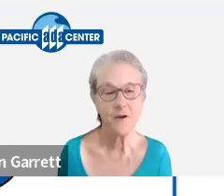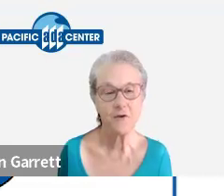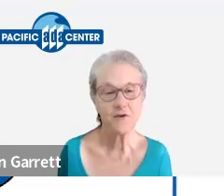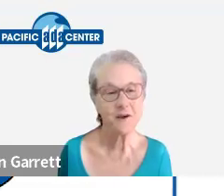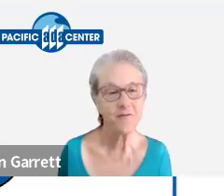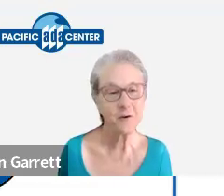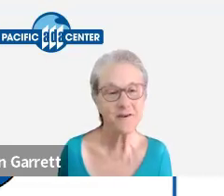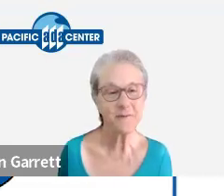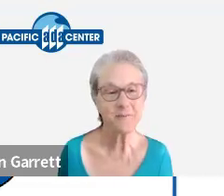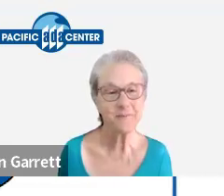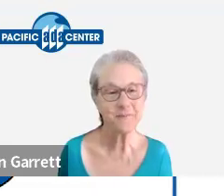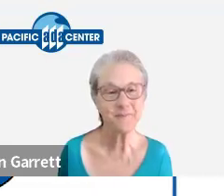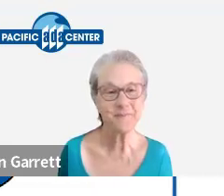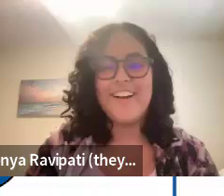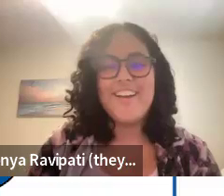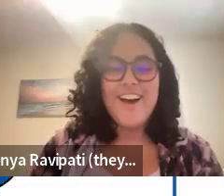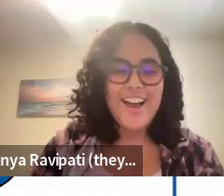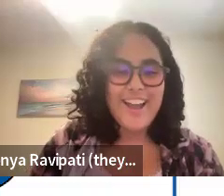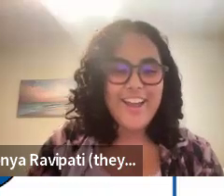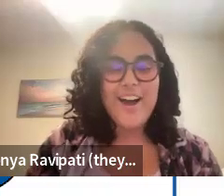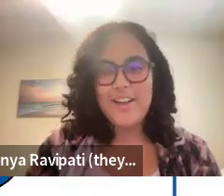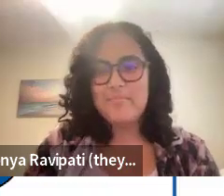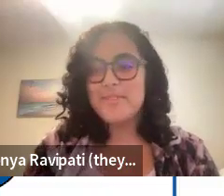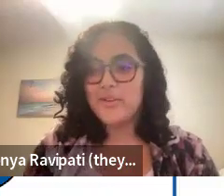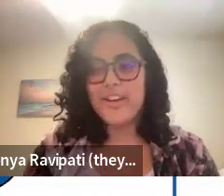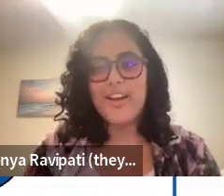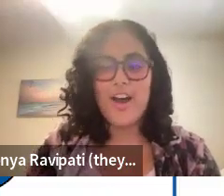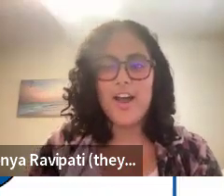to introduce yourself first. SONYA RAVIPATI: Yeah, hi, I'm Sonya,